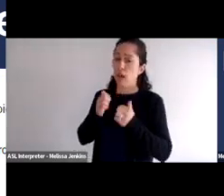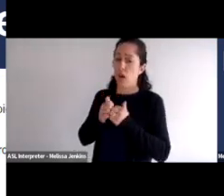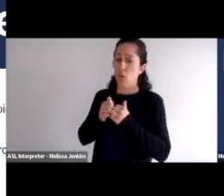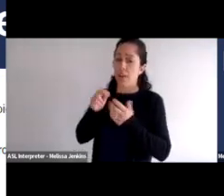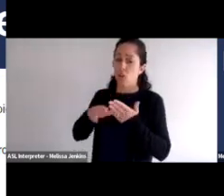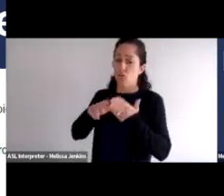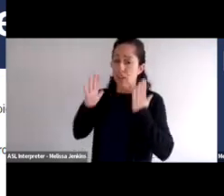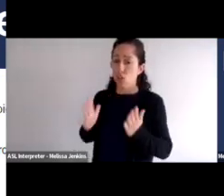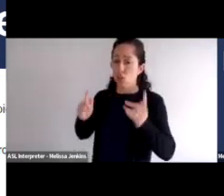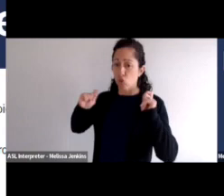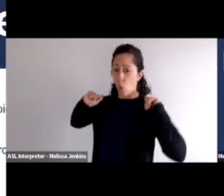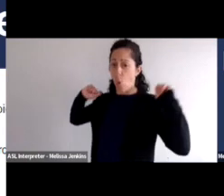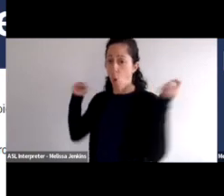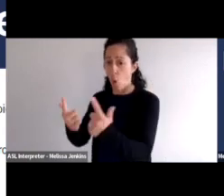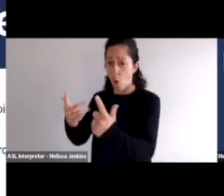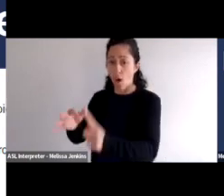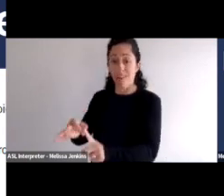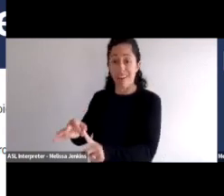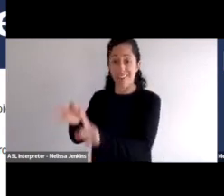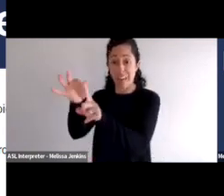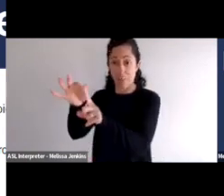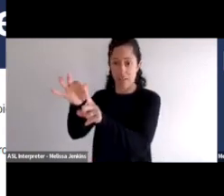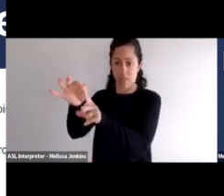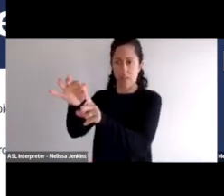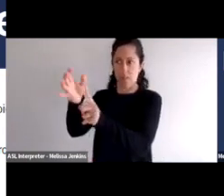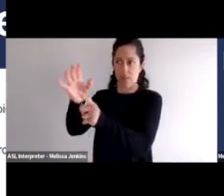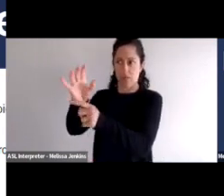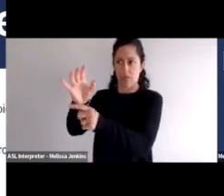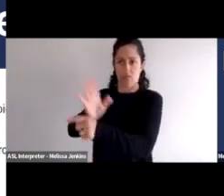industry, so that means you do not want to share your research, your data, with